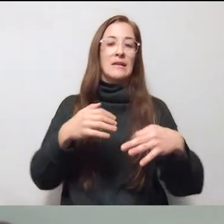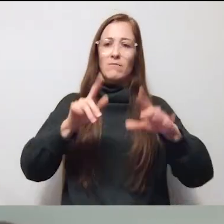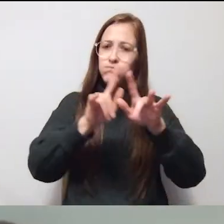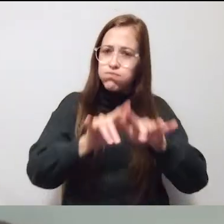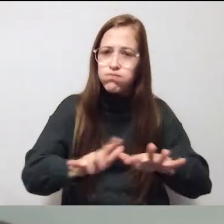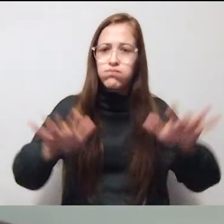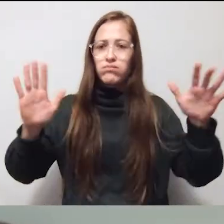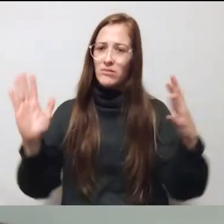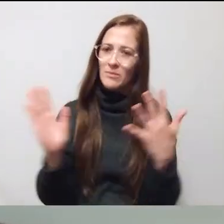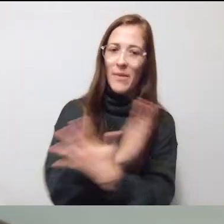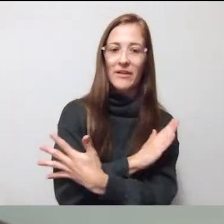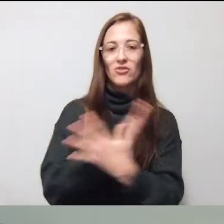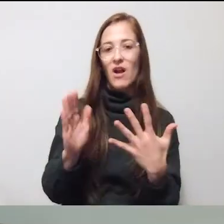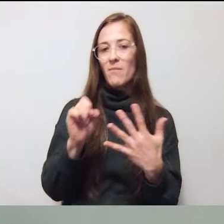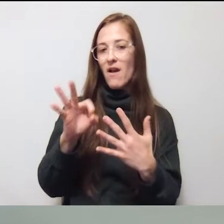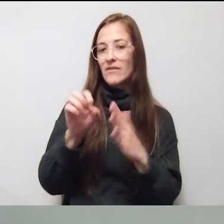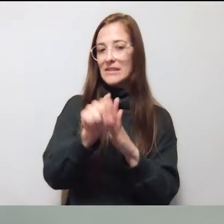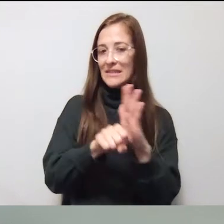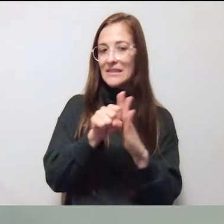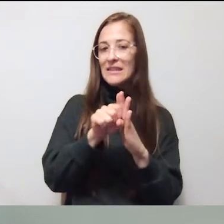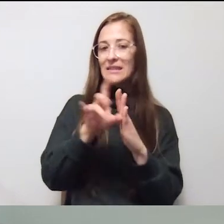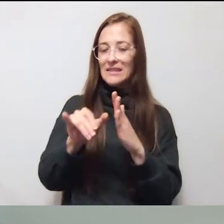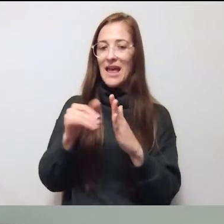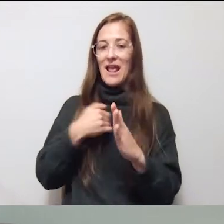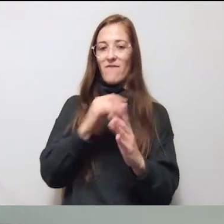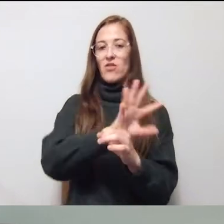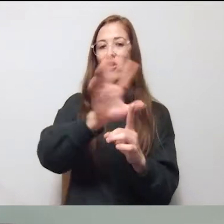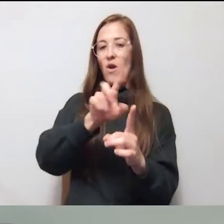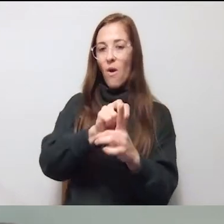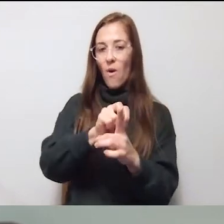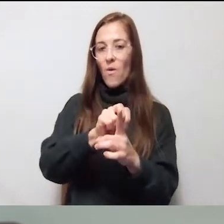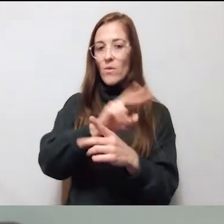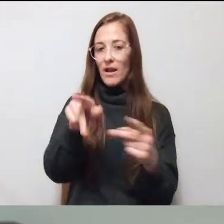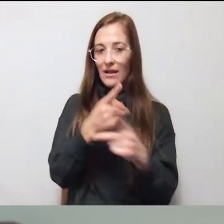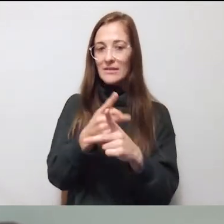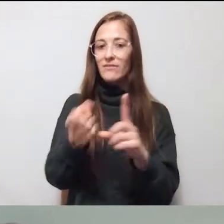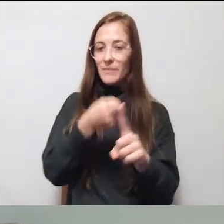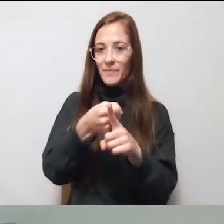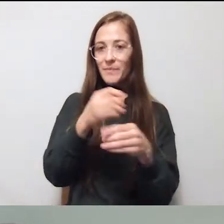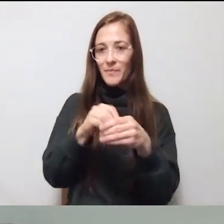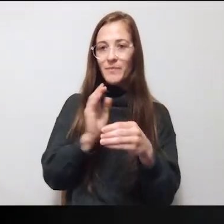nice spectrum of seasons that bring with them their own types of impact to our communities.